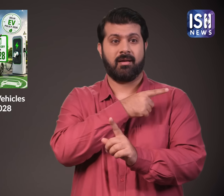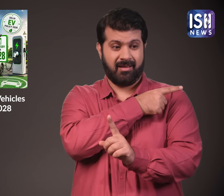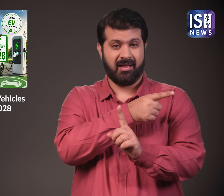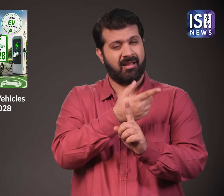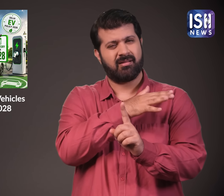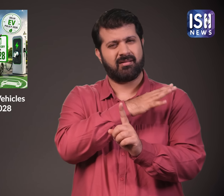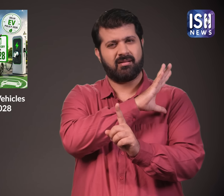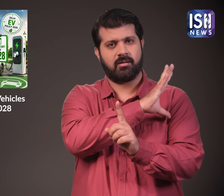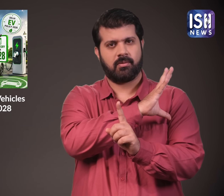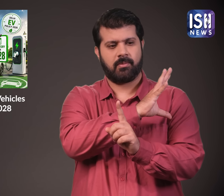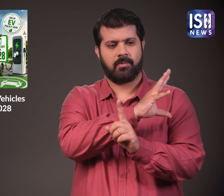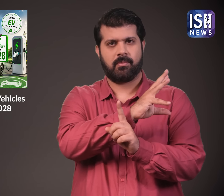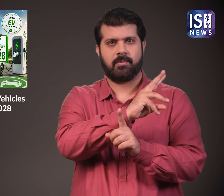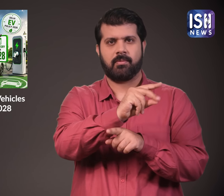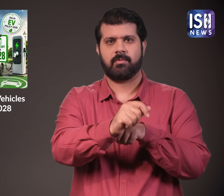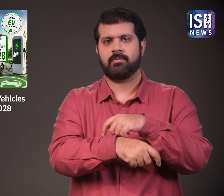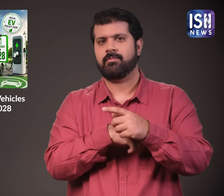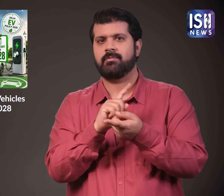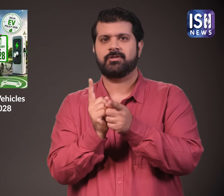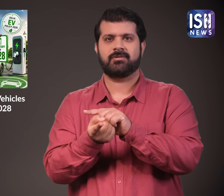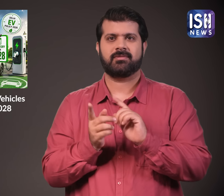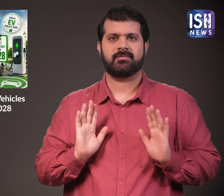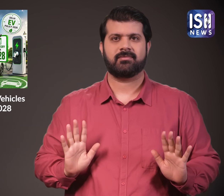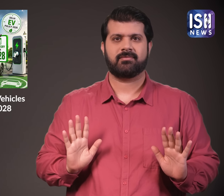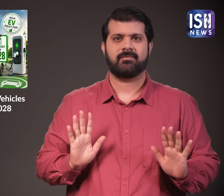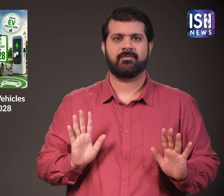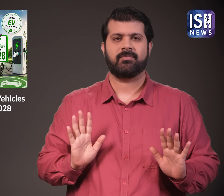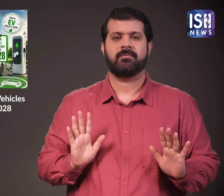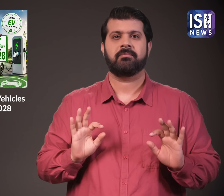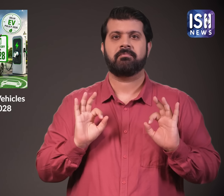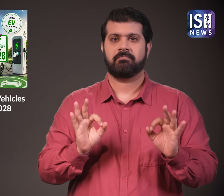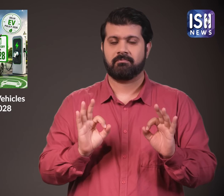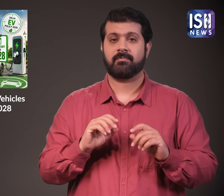Existing vehicles can continue to be used and later be replaced with electric vehicles.